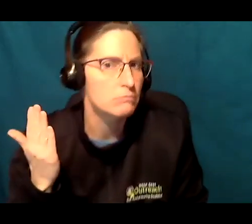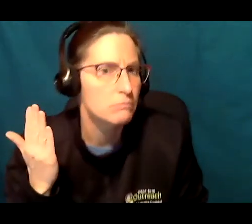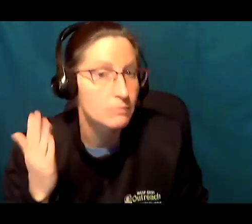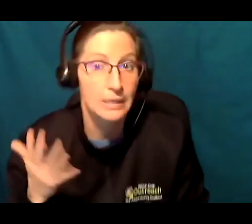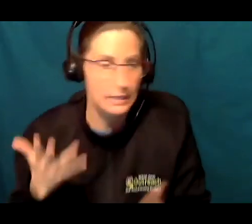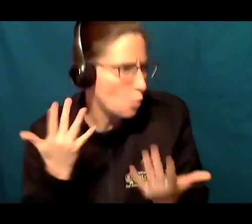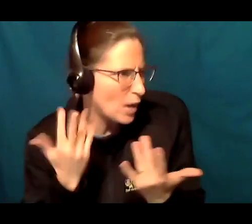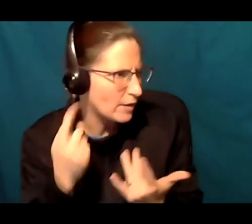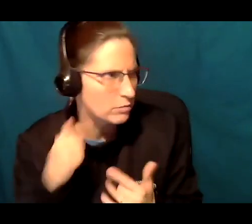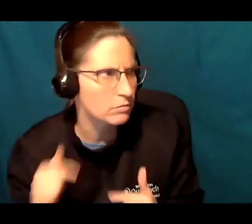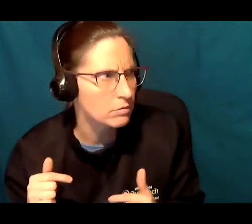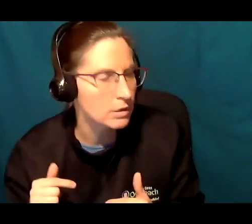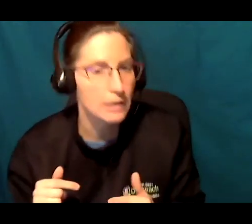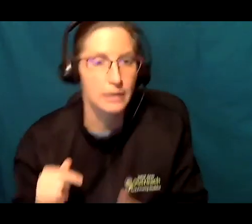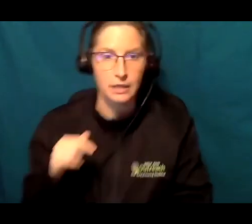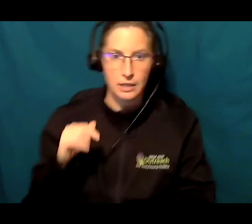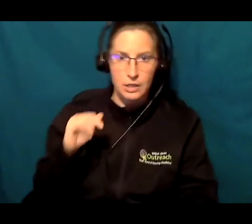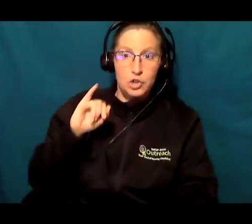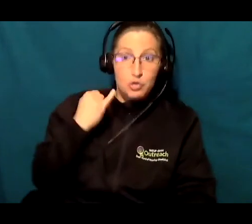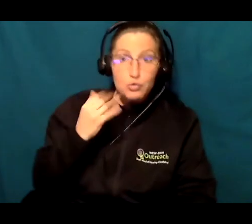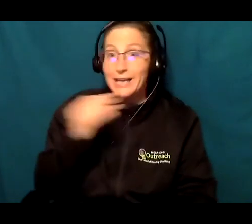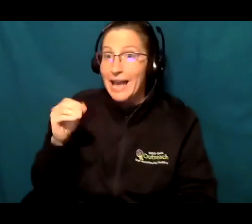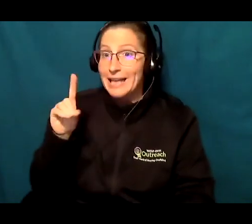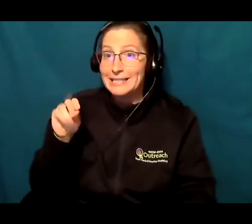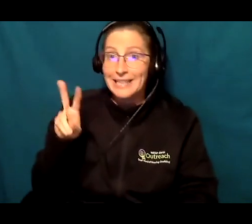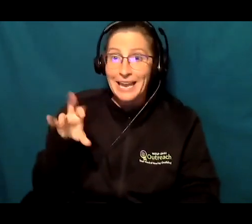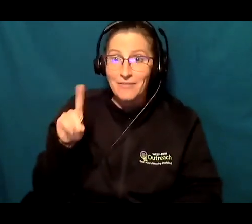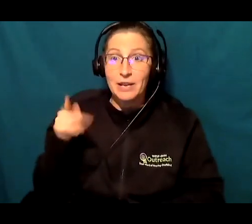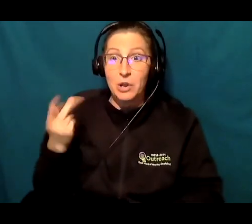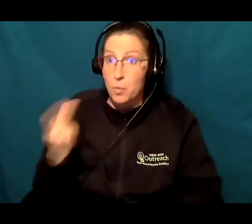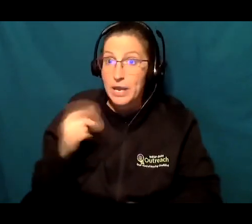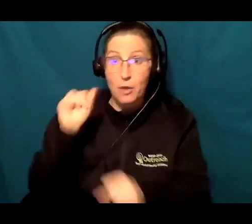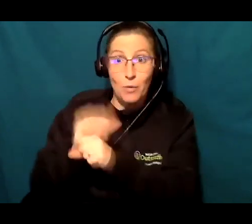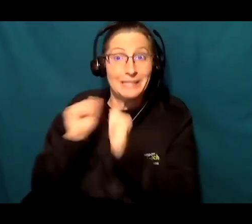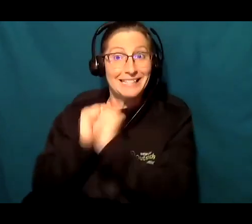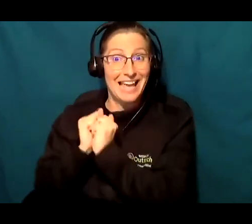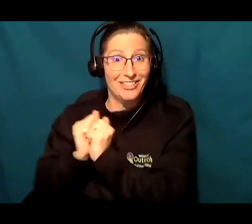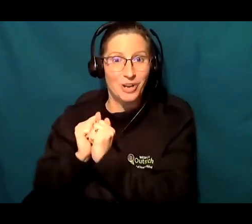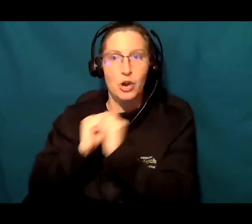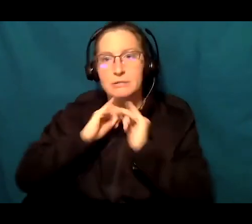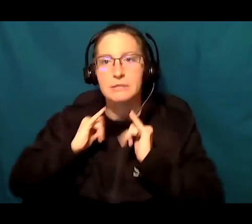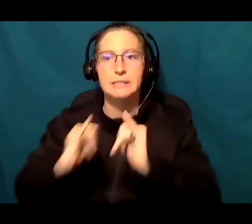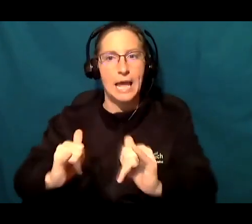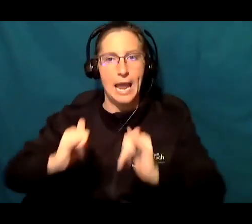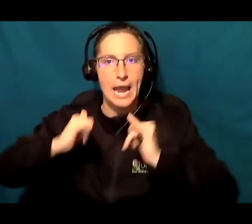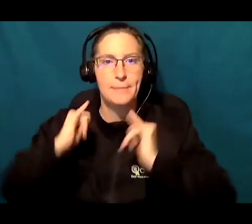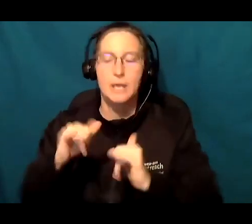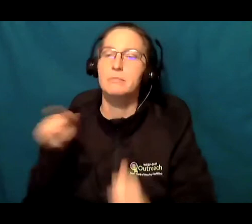And so then it's like Julie and David are working together and it's all the same and he's so happy.